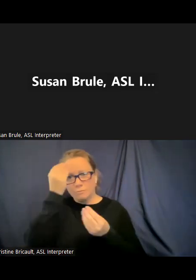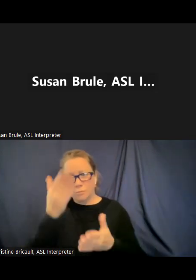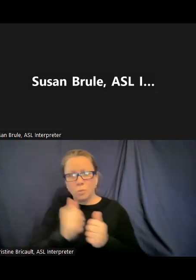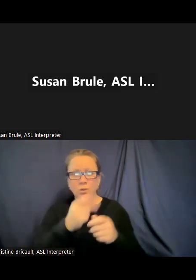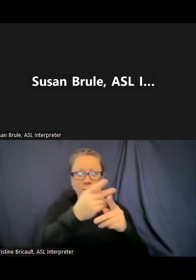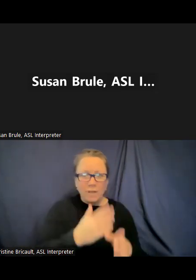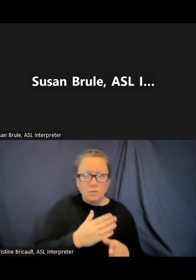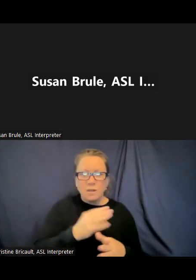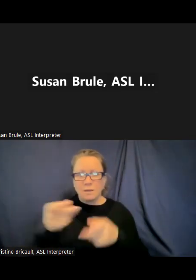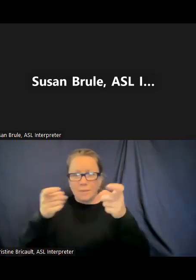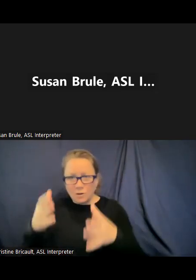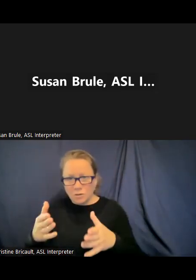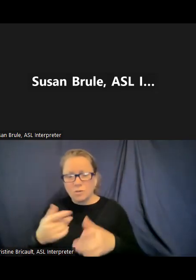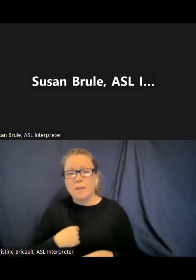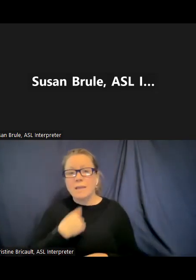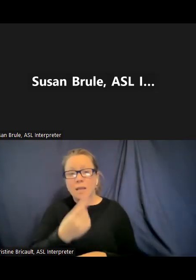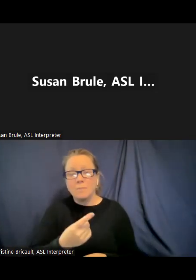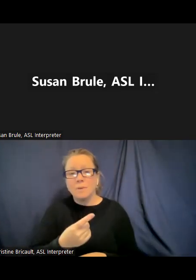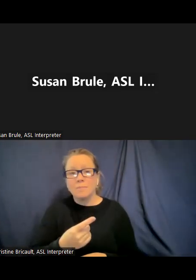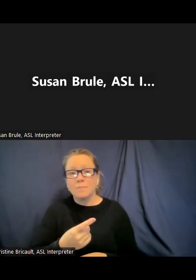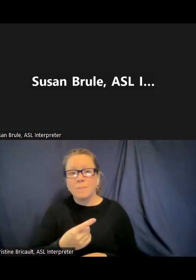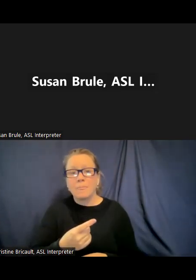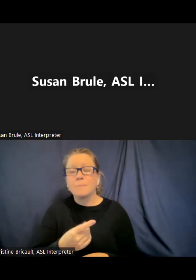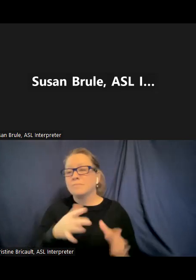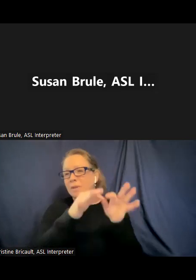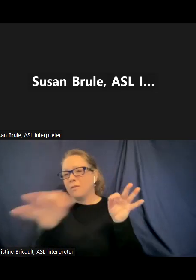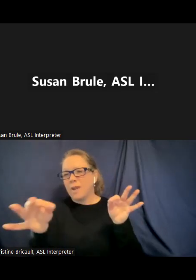with is, their line that they can use is, you know,